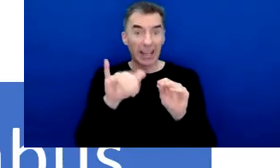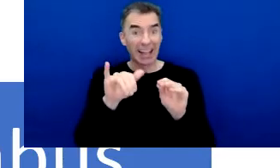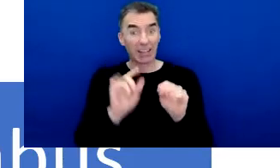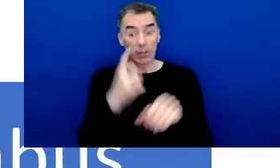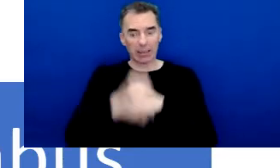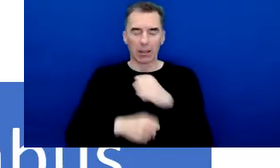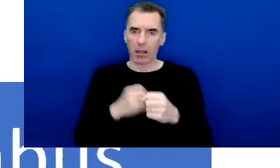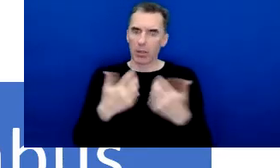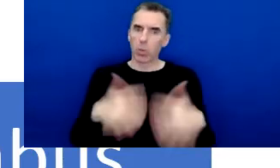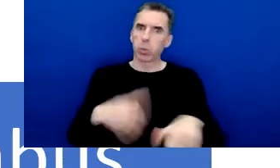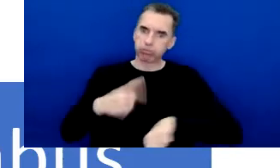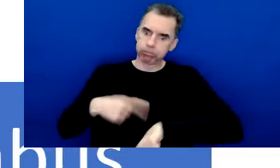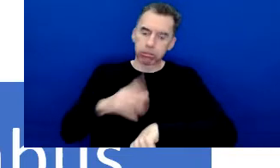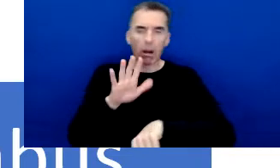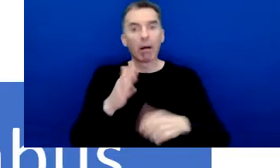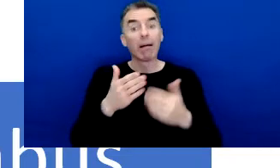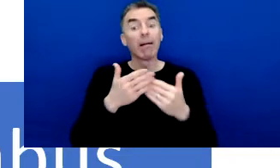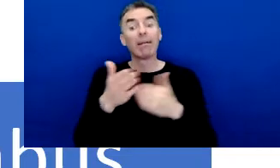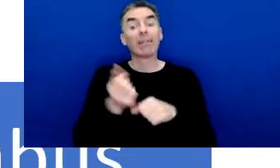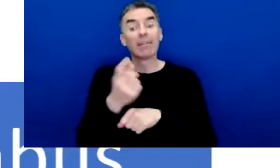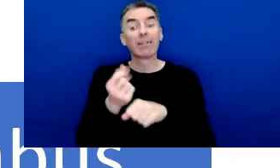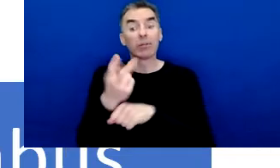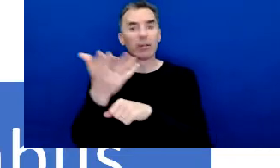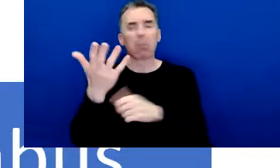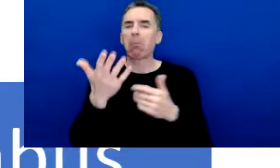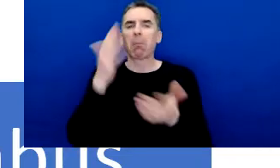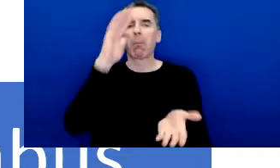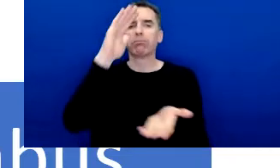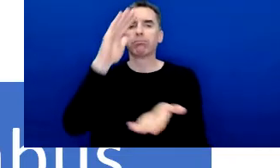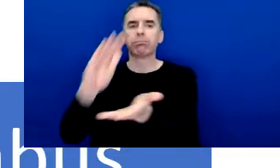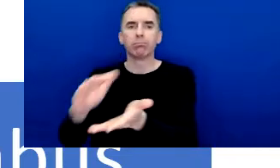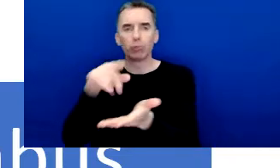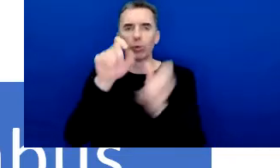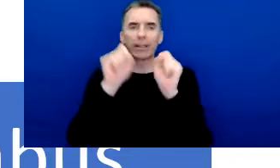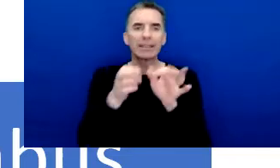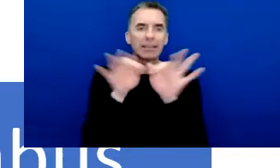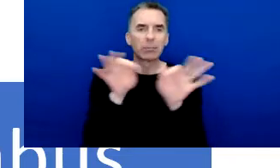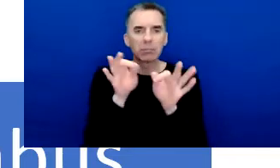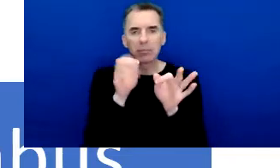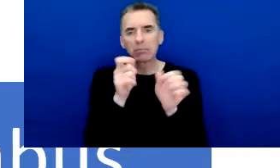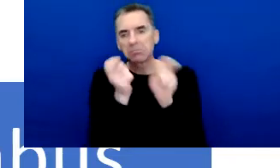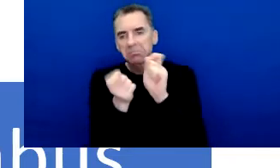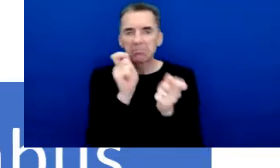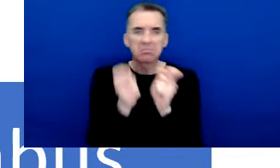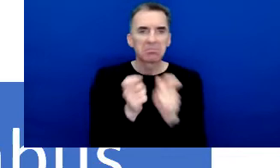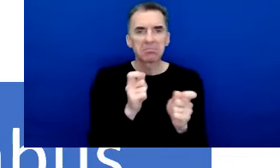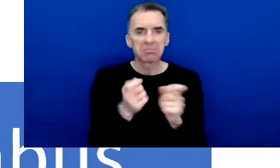and then you can get in and keep modifying statements and sometimes they can be pretty lengthy.